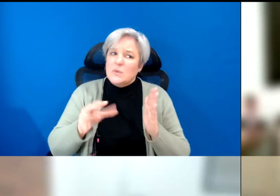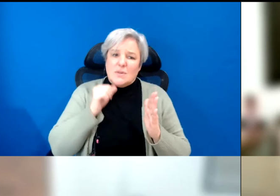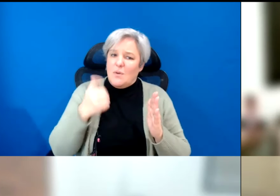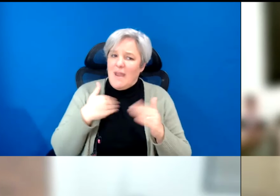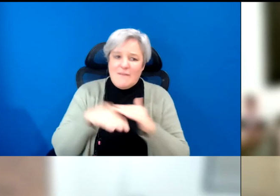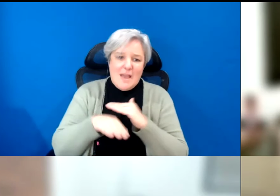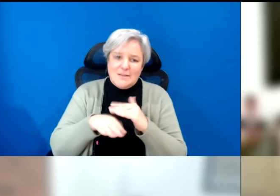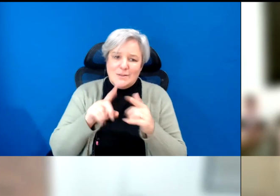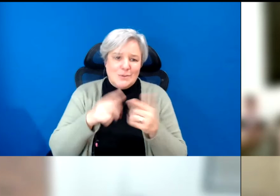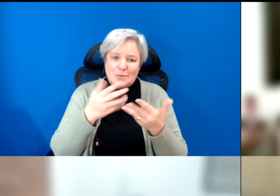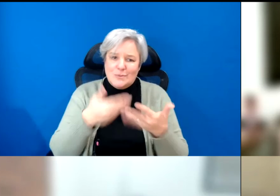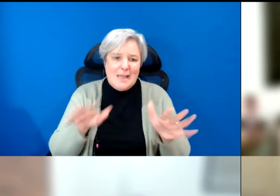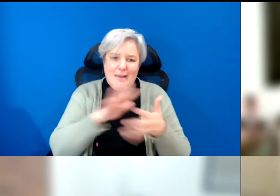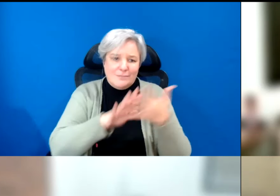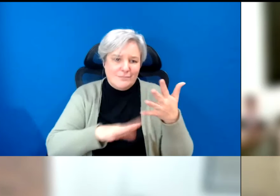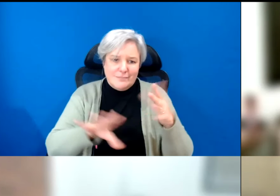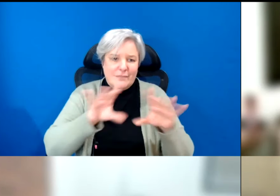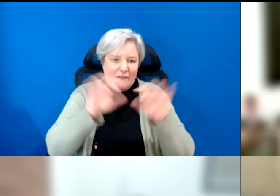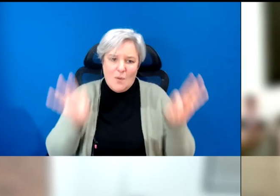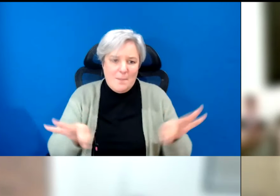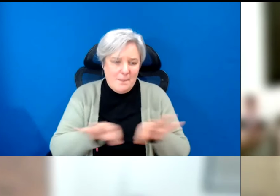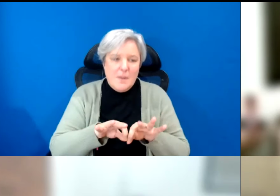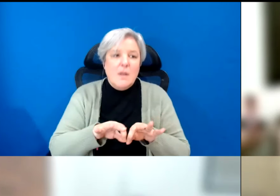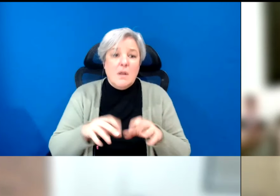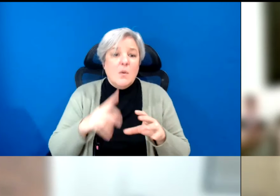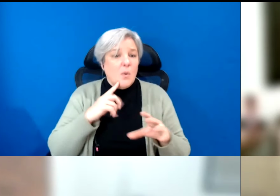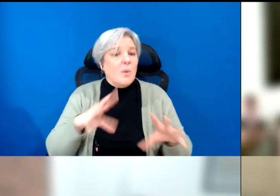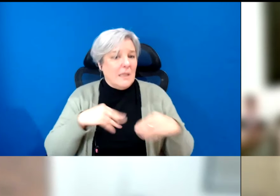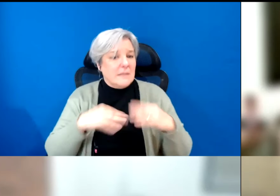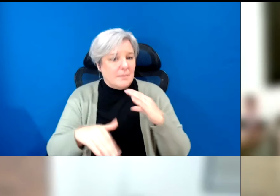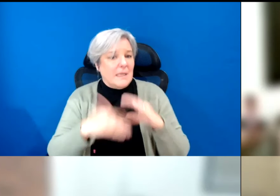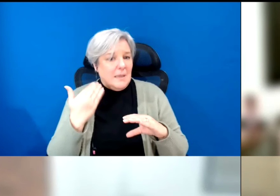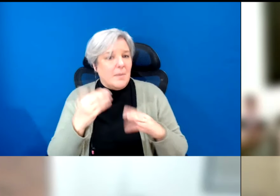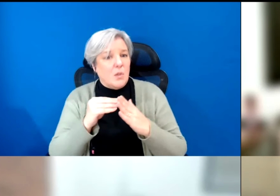to any of that, we do accept an email that the student acknowledges